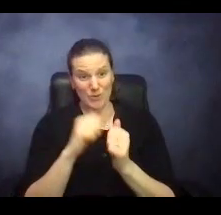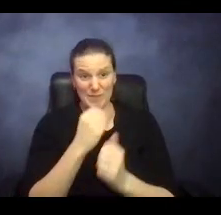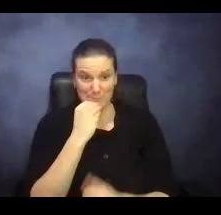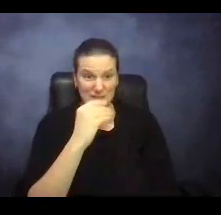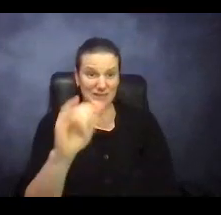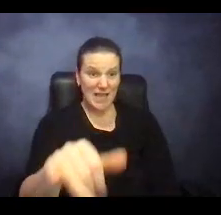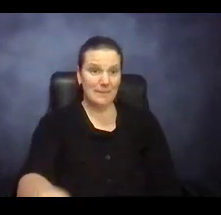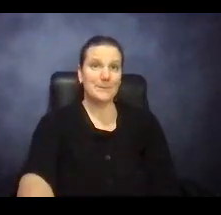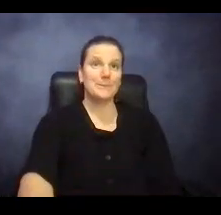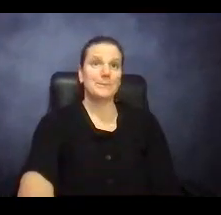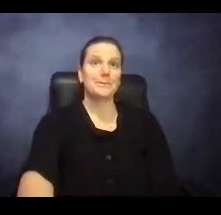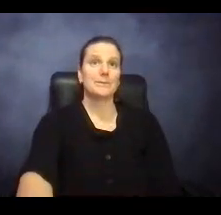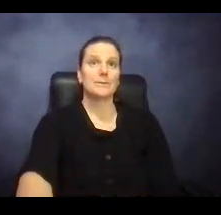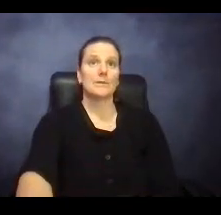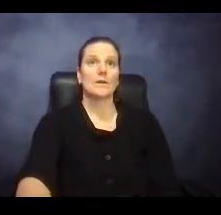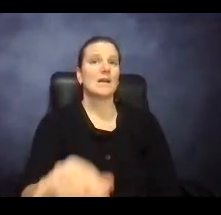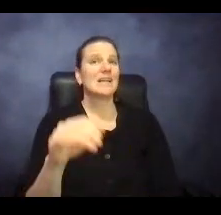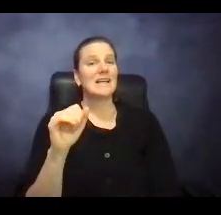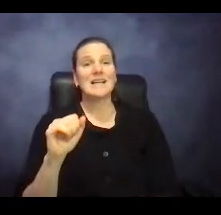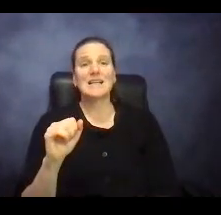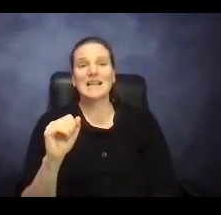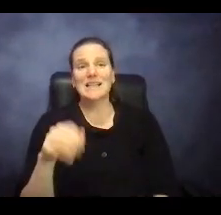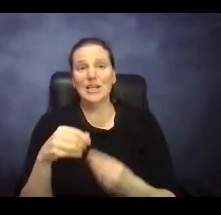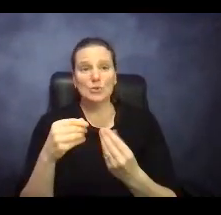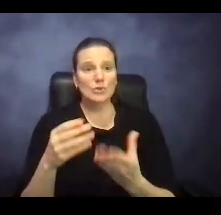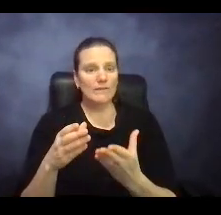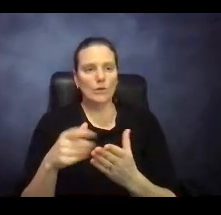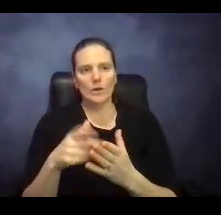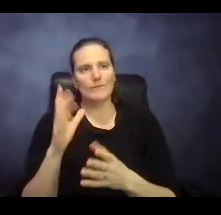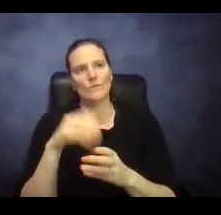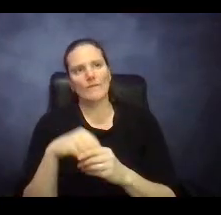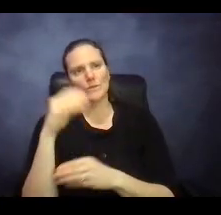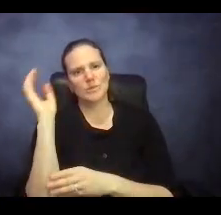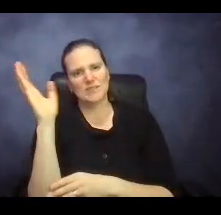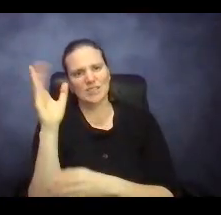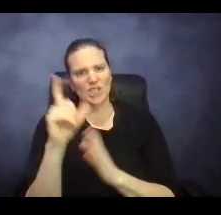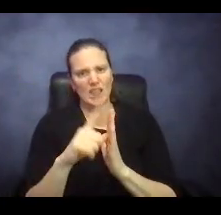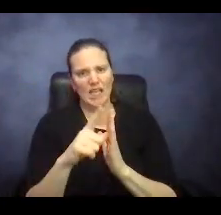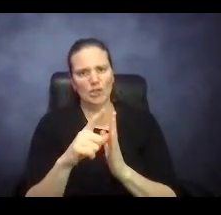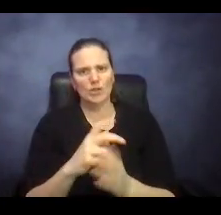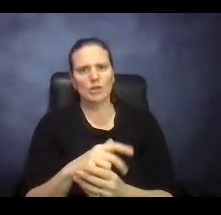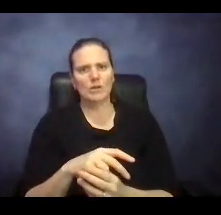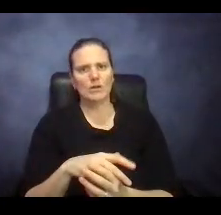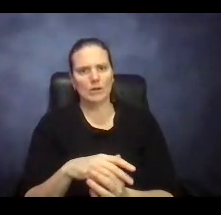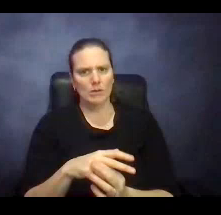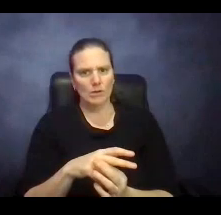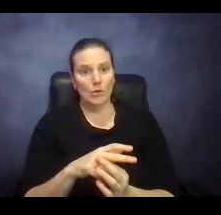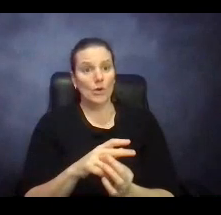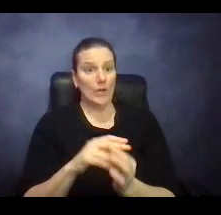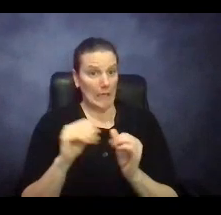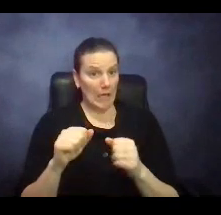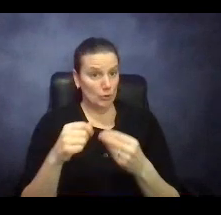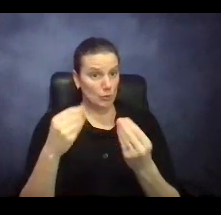And then can you give, or maybe this is part of your presentation later or is, do you, can you give some examples